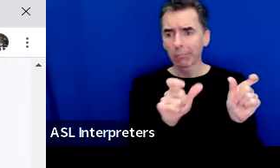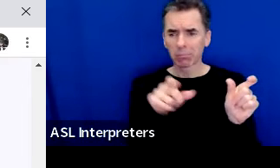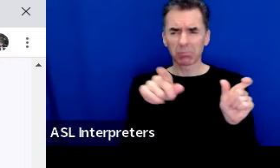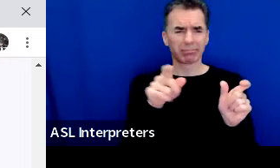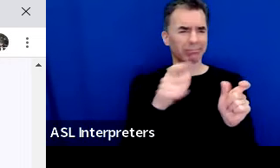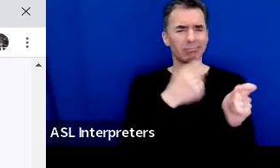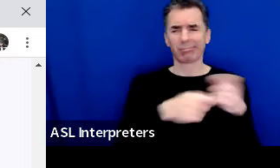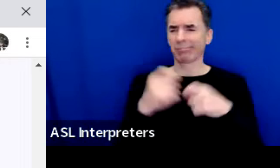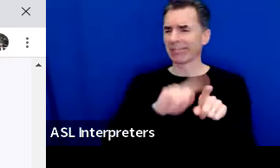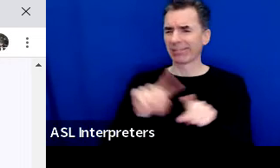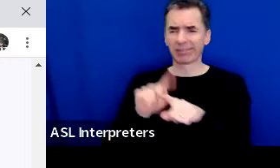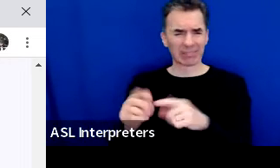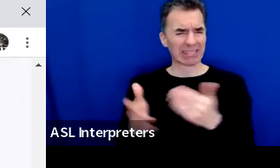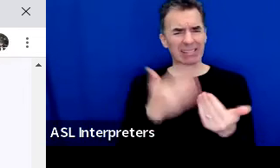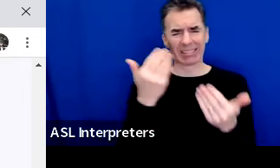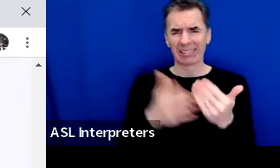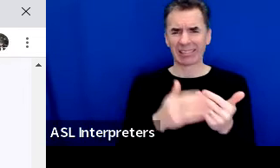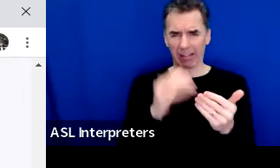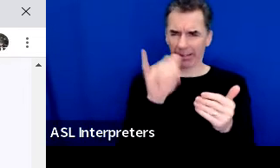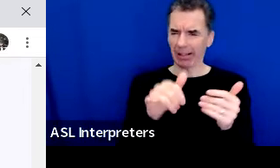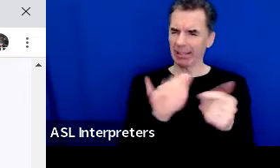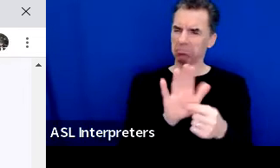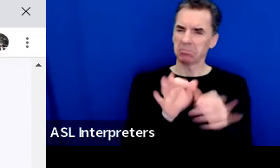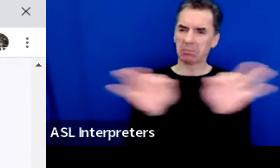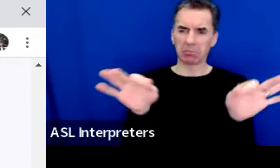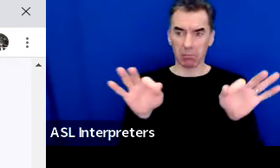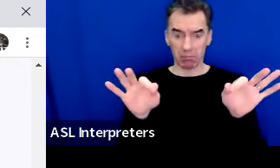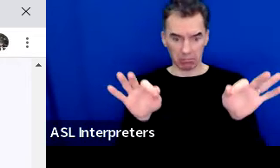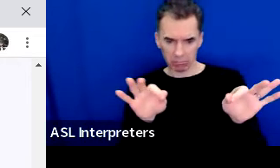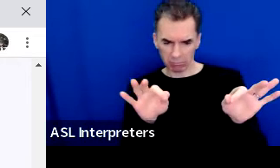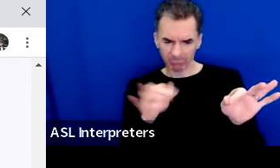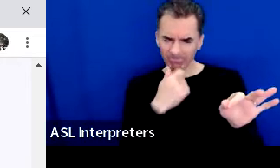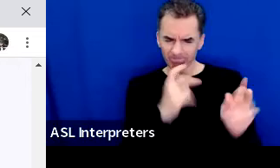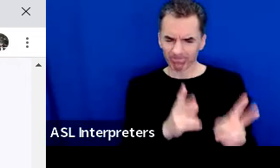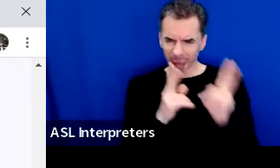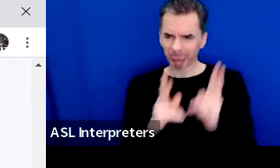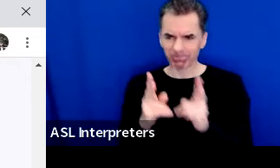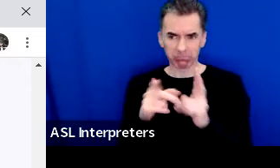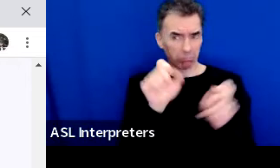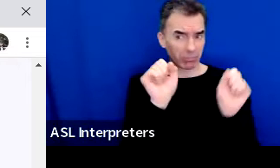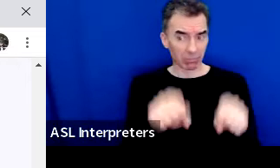And it's really easy so you can modify it in any way you want. And that's a read about, Oh, we are open.